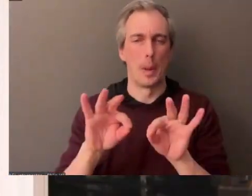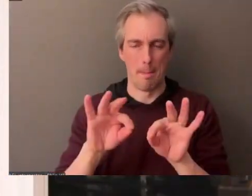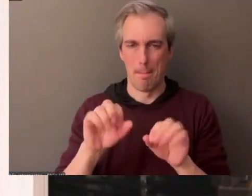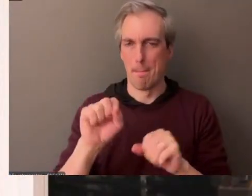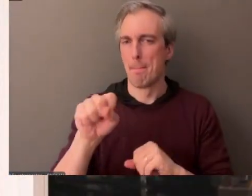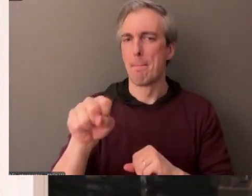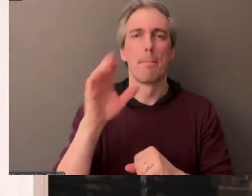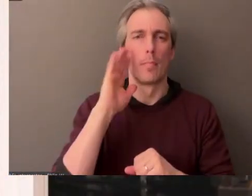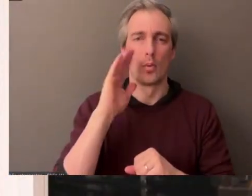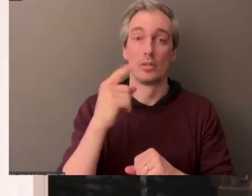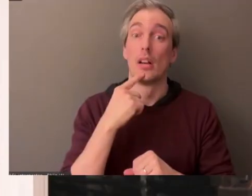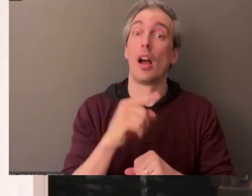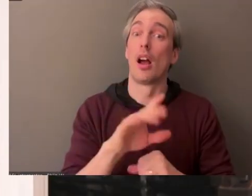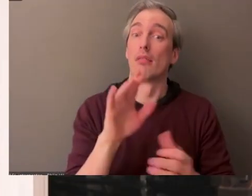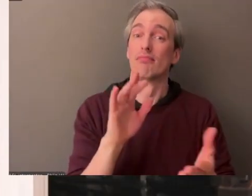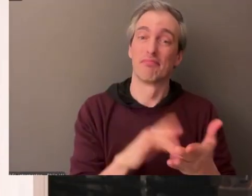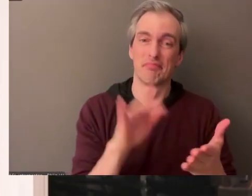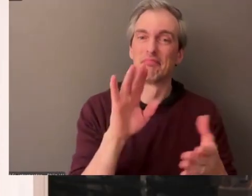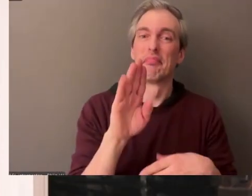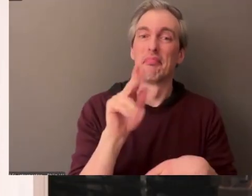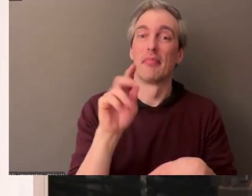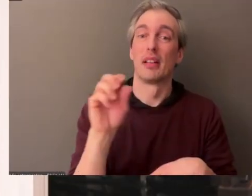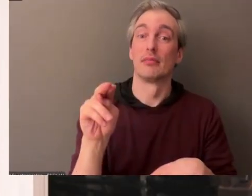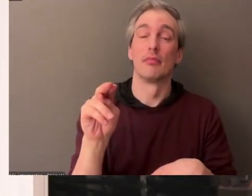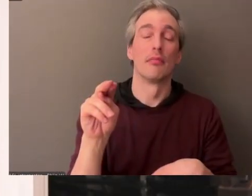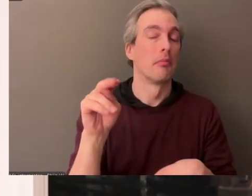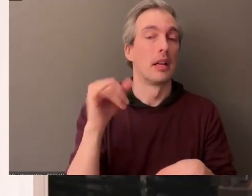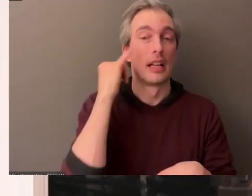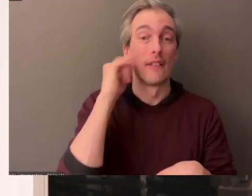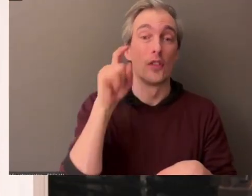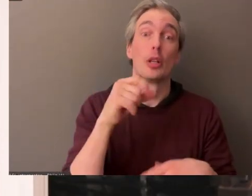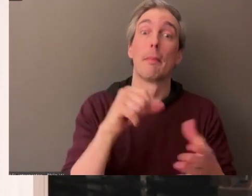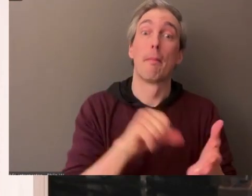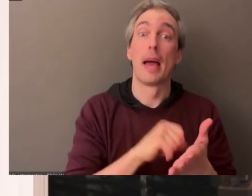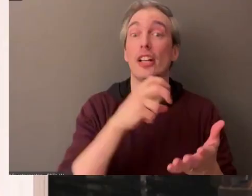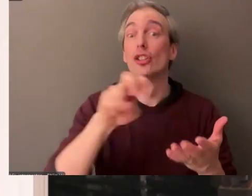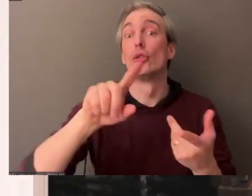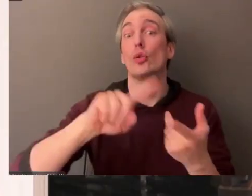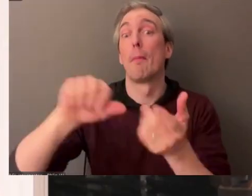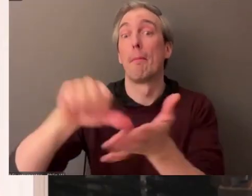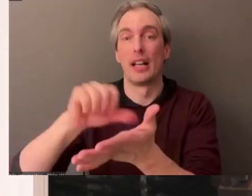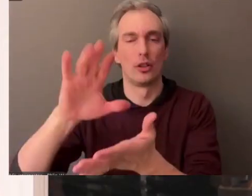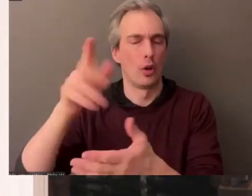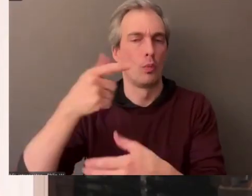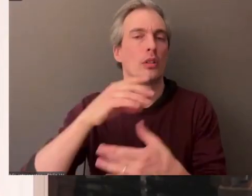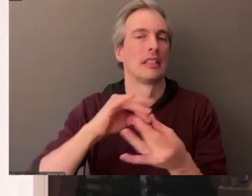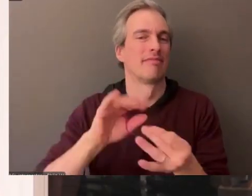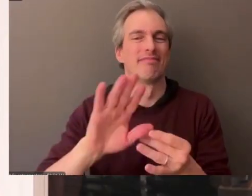But if it's just going from page to page... I would say that it's a link. If it goes somewhere, it's a link. If it does something, it's a button.